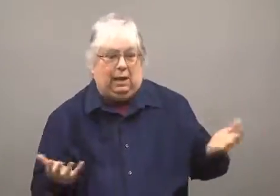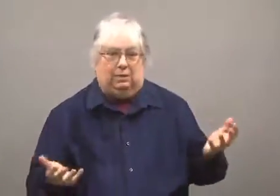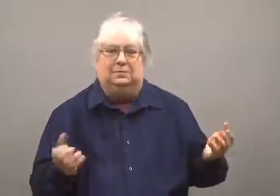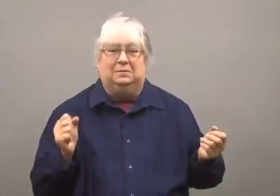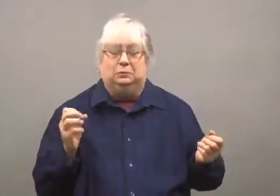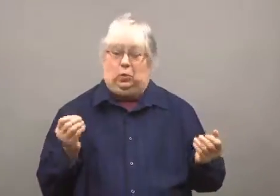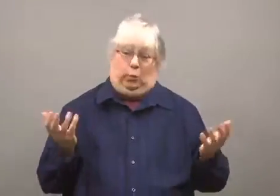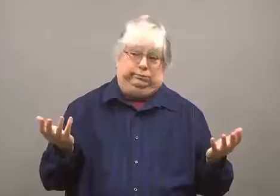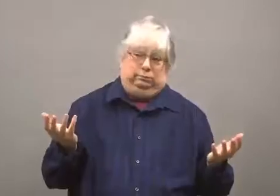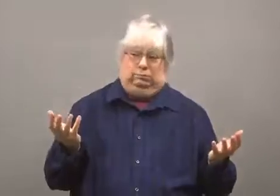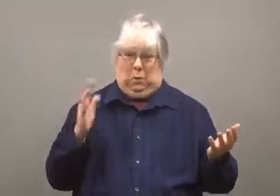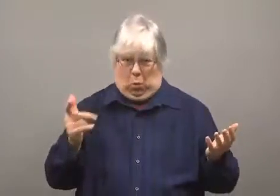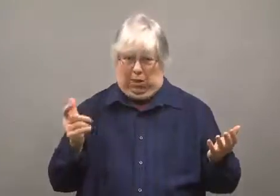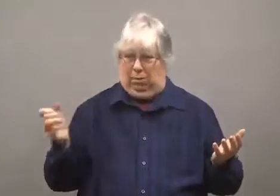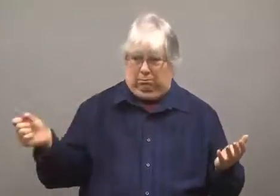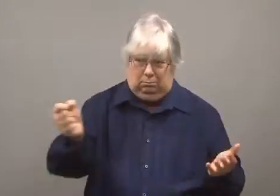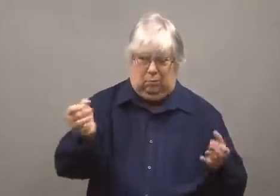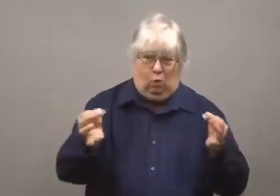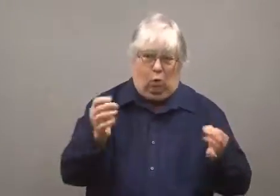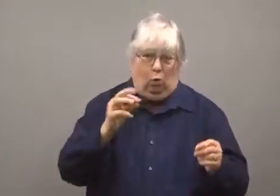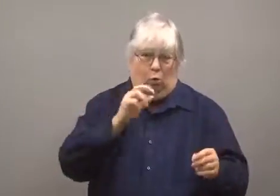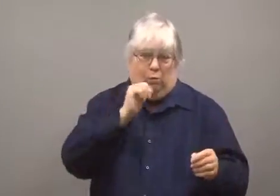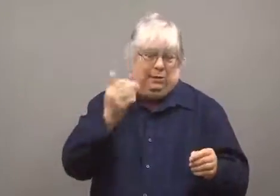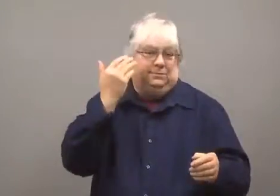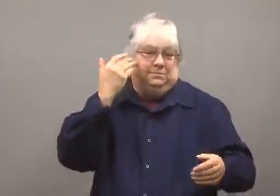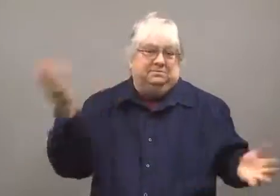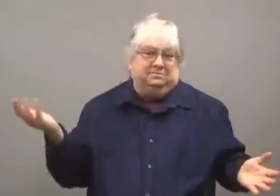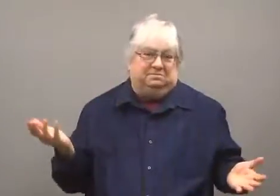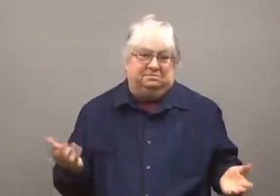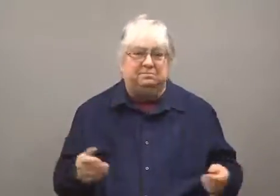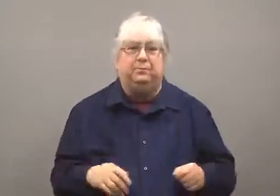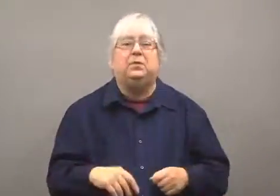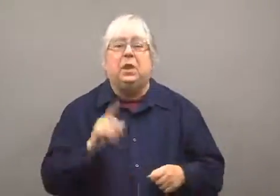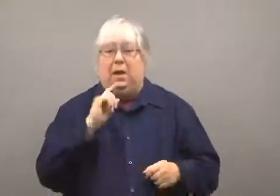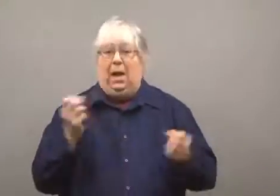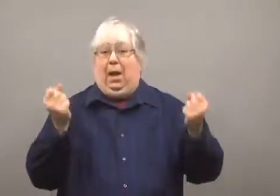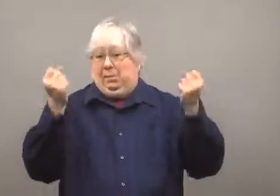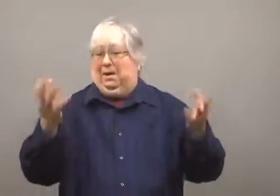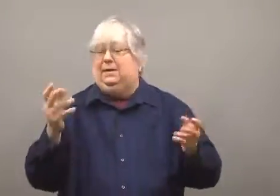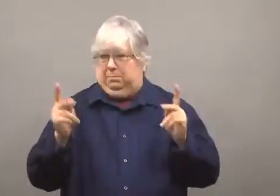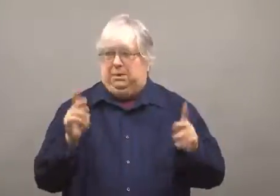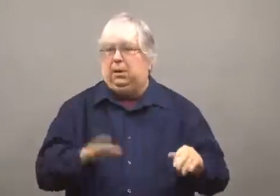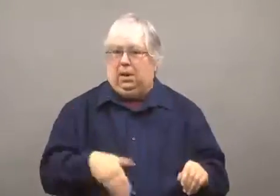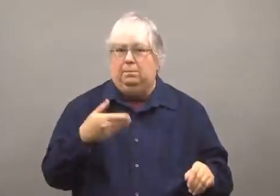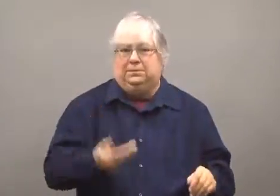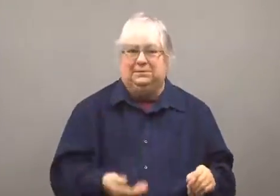So we don't know if he will be arrested and charged for that or not.